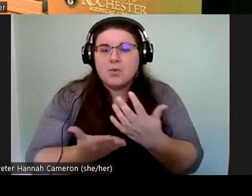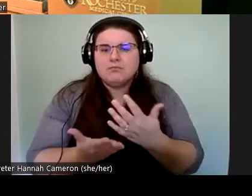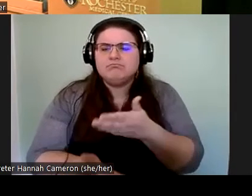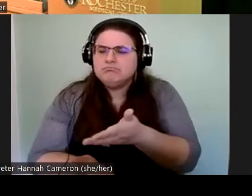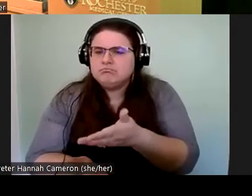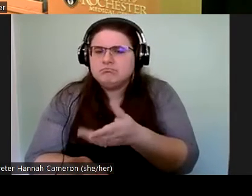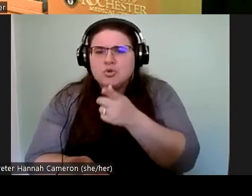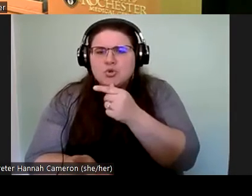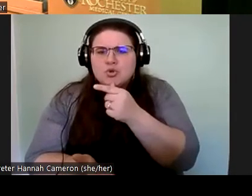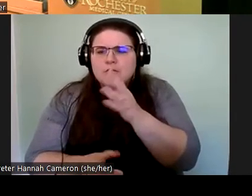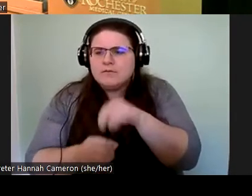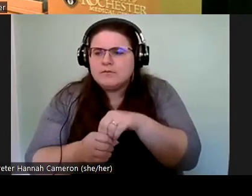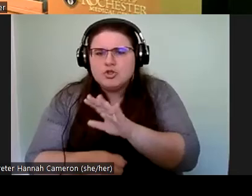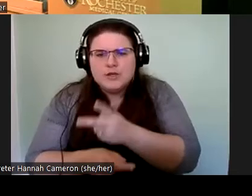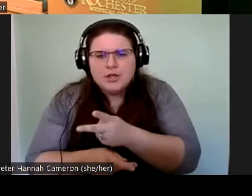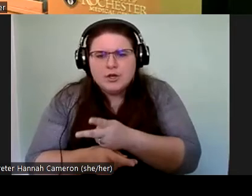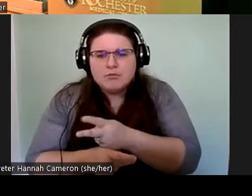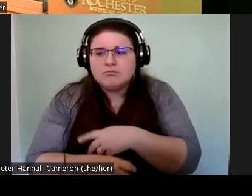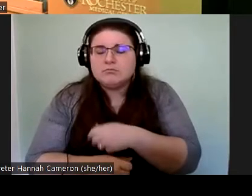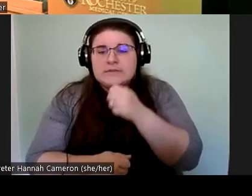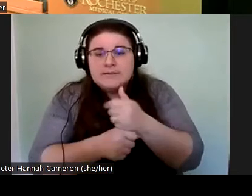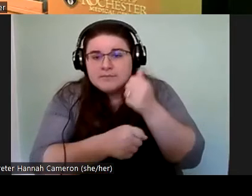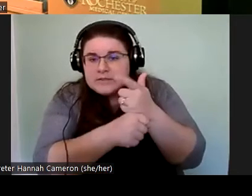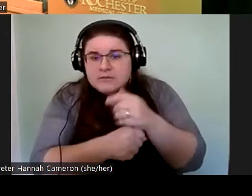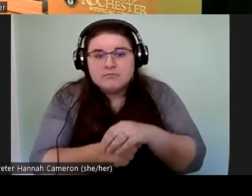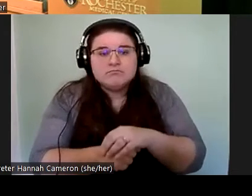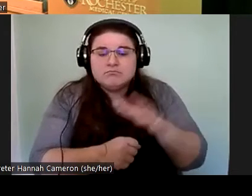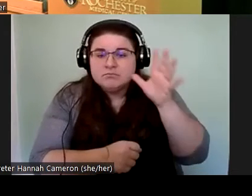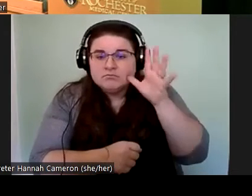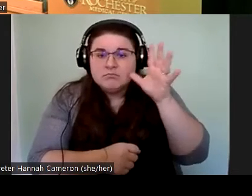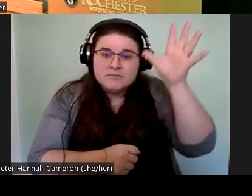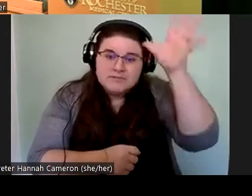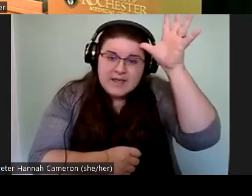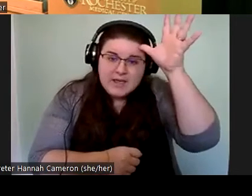it your mom is your sibling you know as your dad who would you like to be involved in your care um